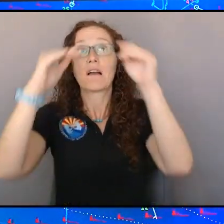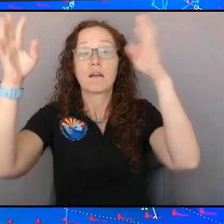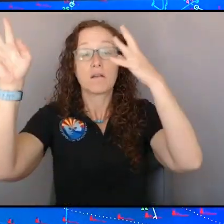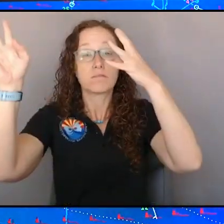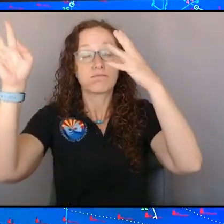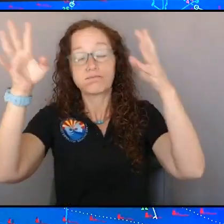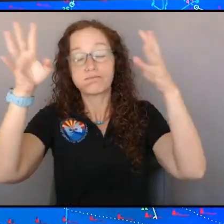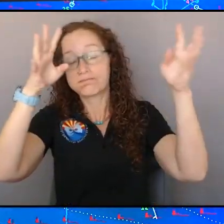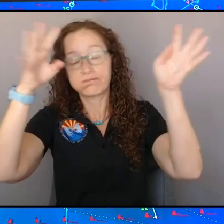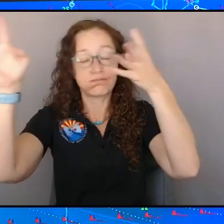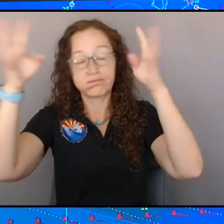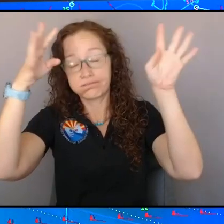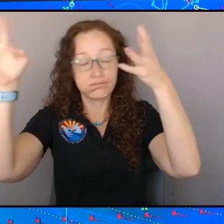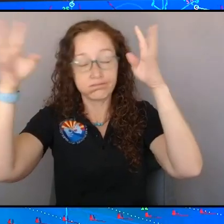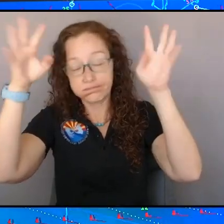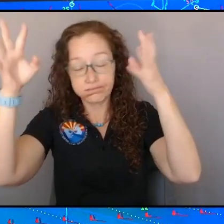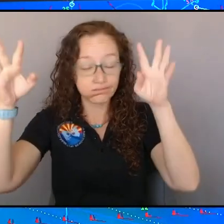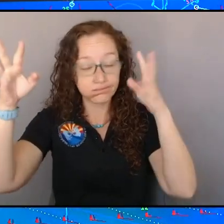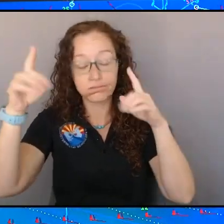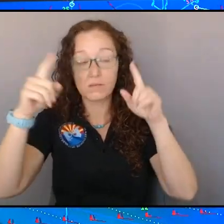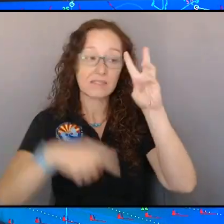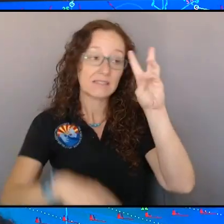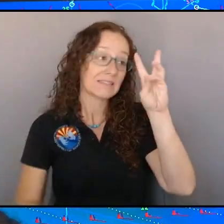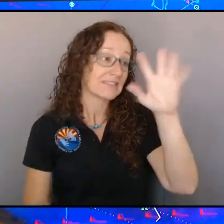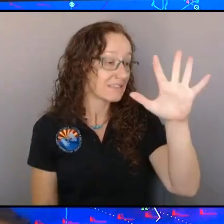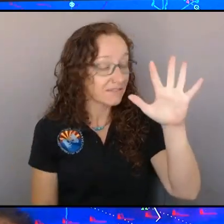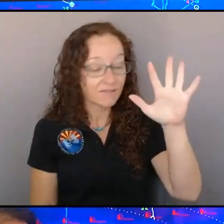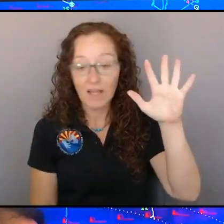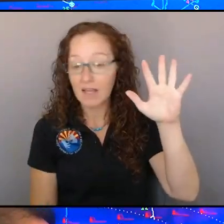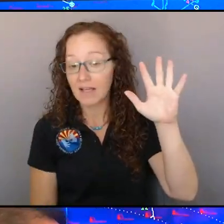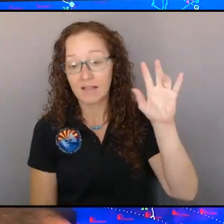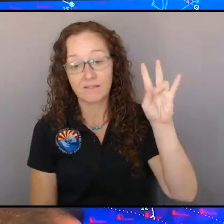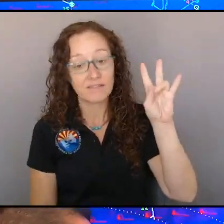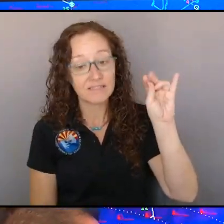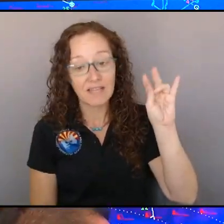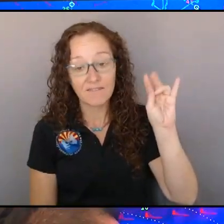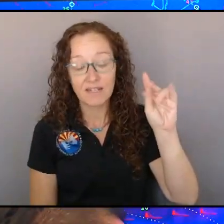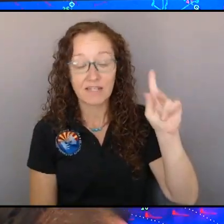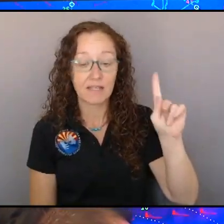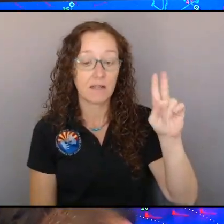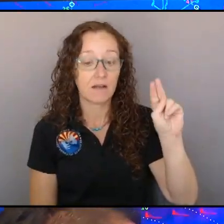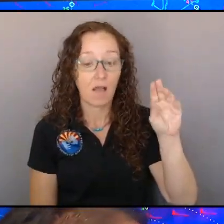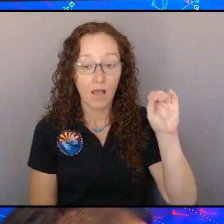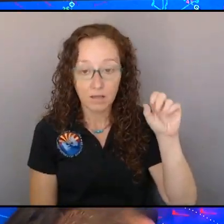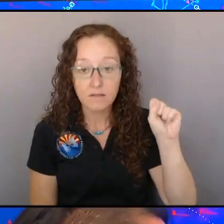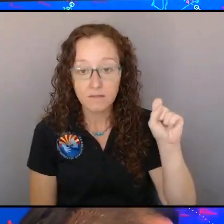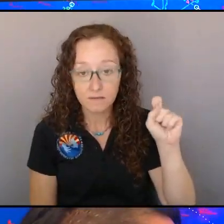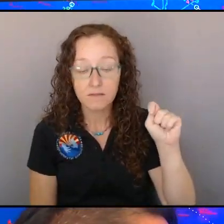looking at 65 even 70 knots up there. You know, just for a